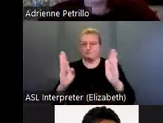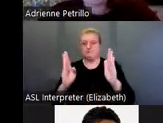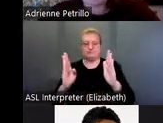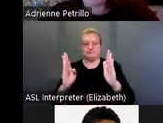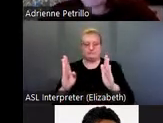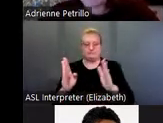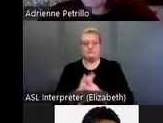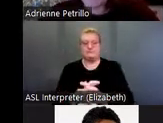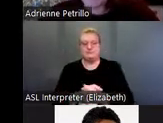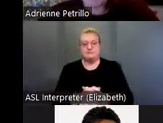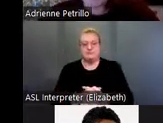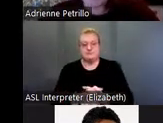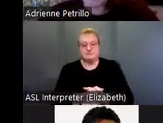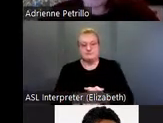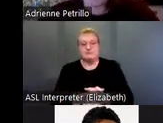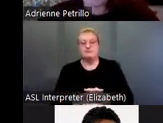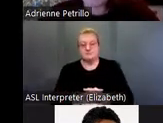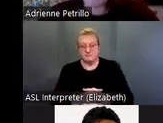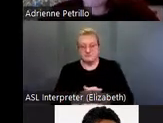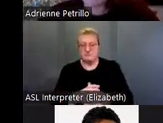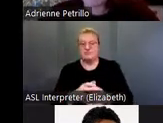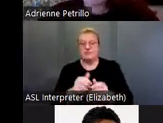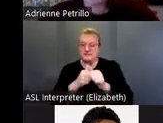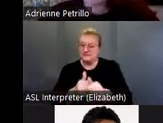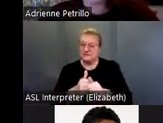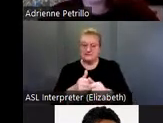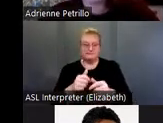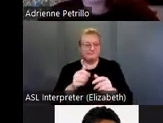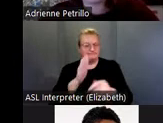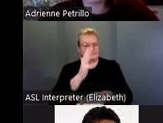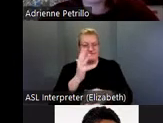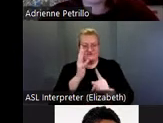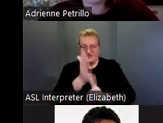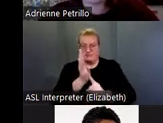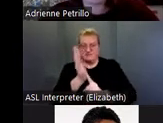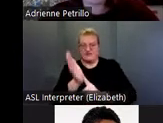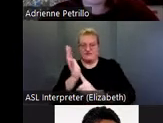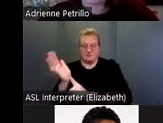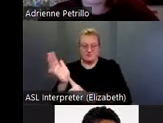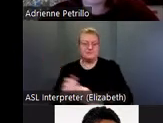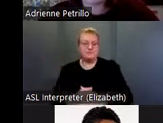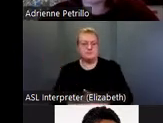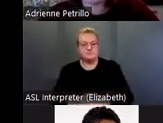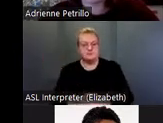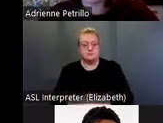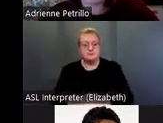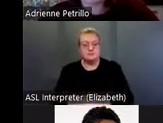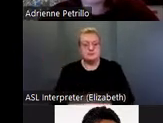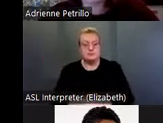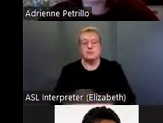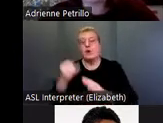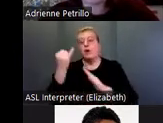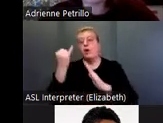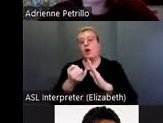It is how we stay on track during the day. And an artist or a presenting organization during those five minutes